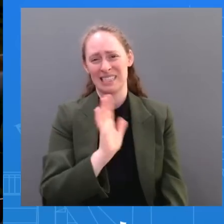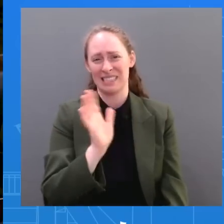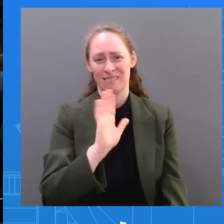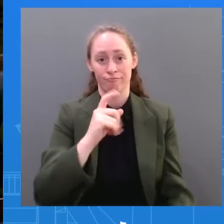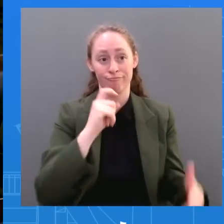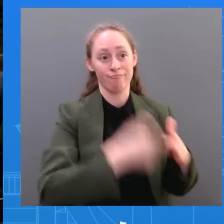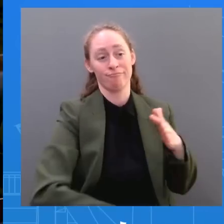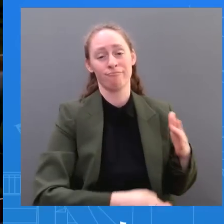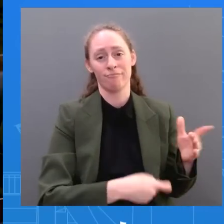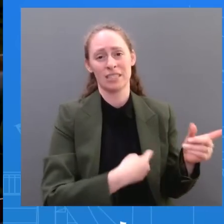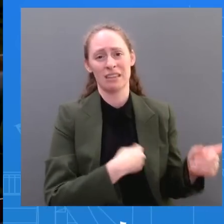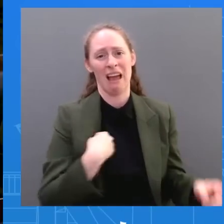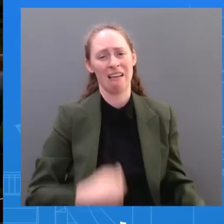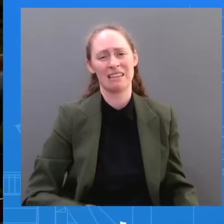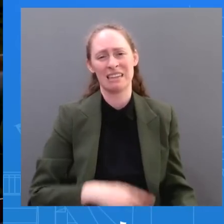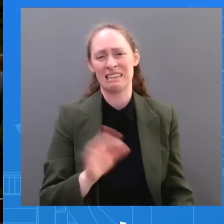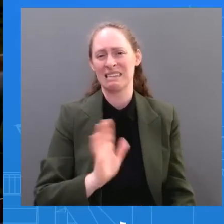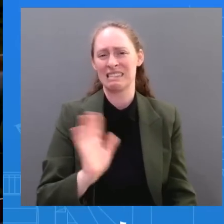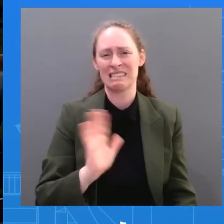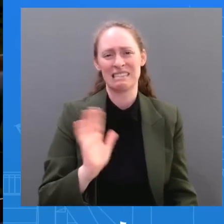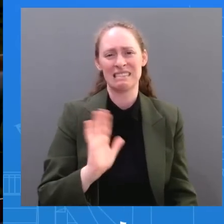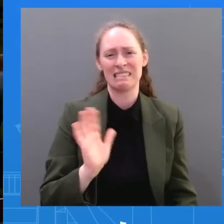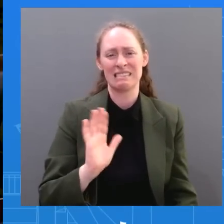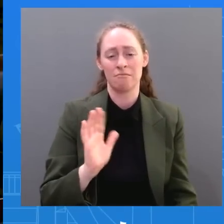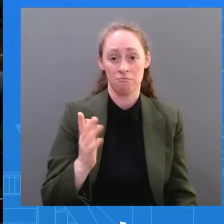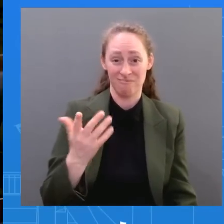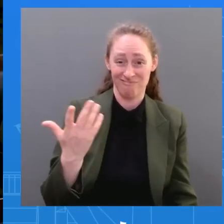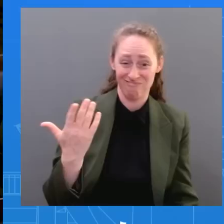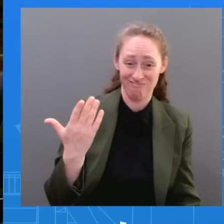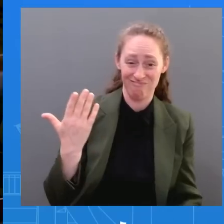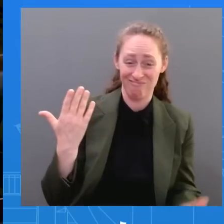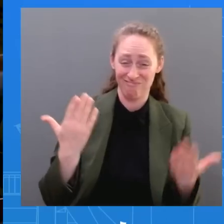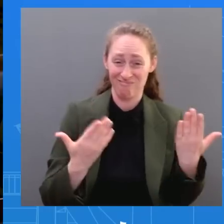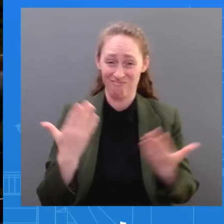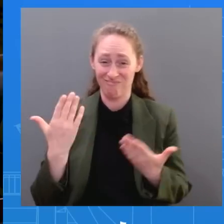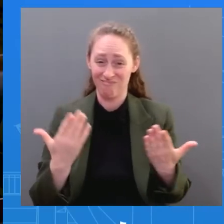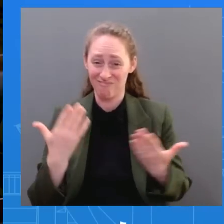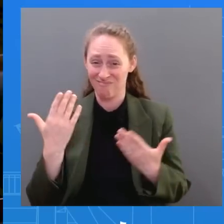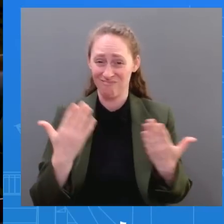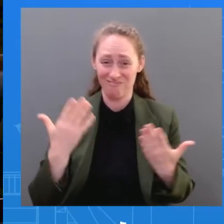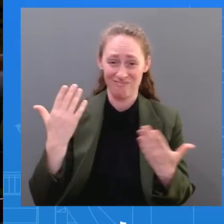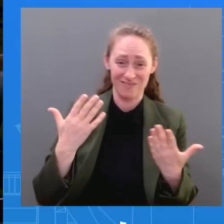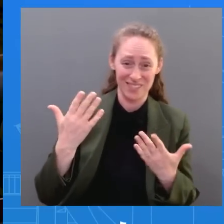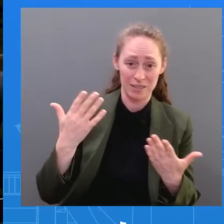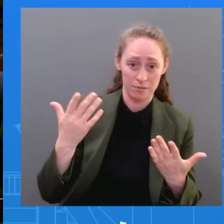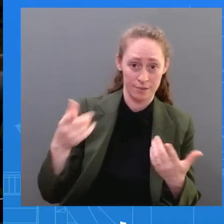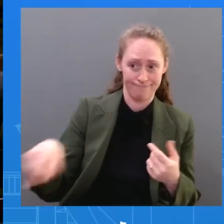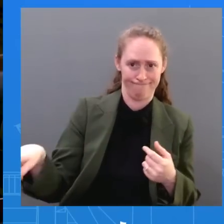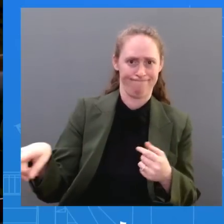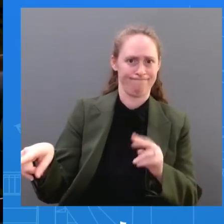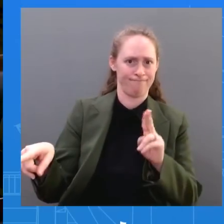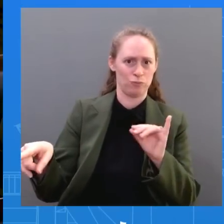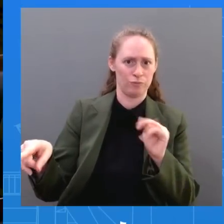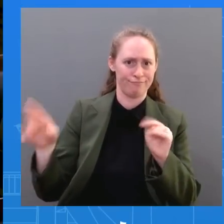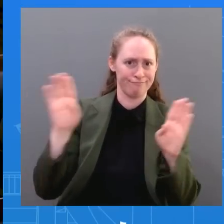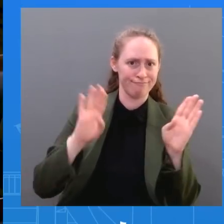weighing those concerns among labor unions and some Rust Belt Democrats against other people